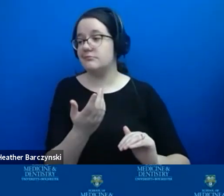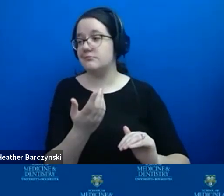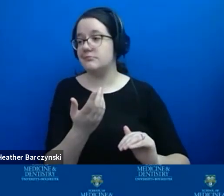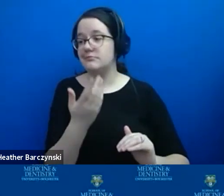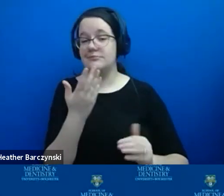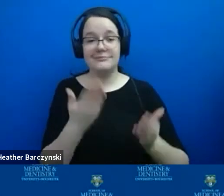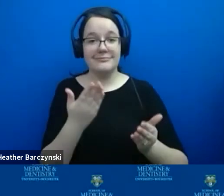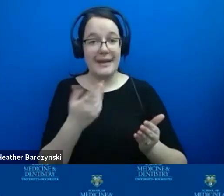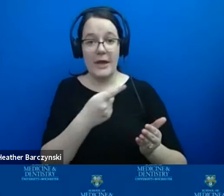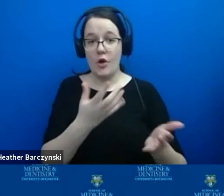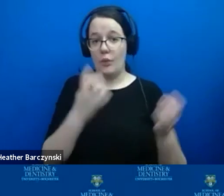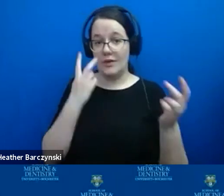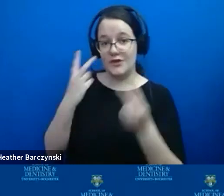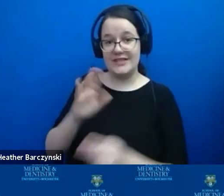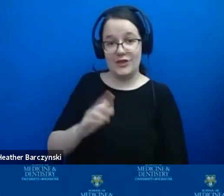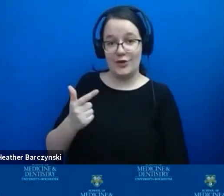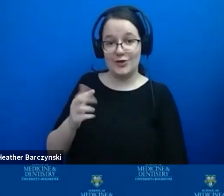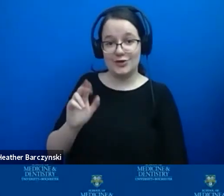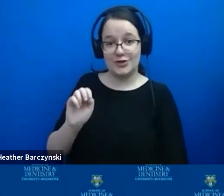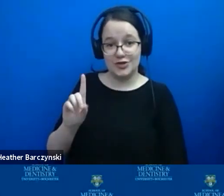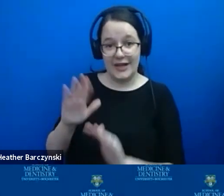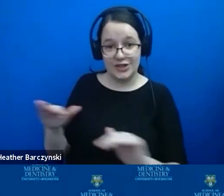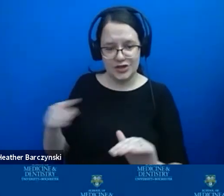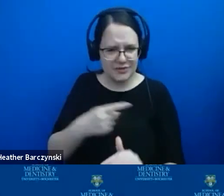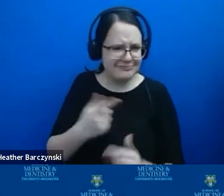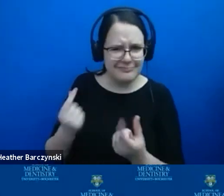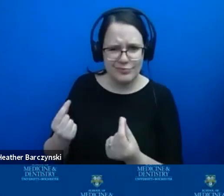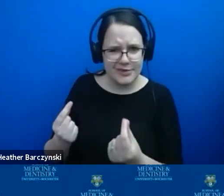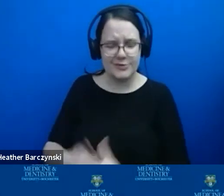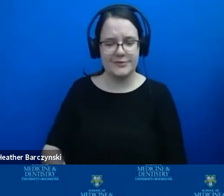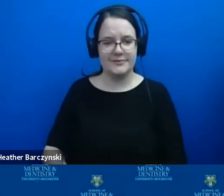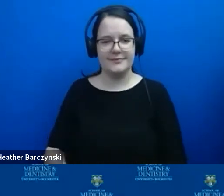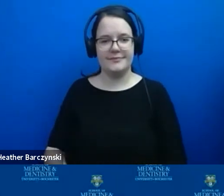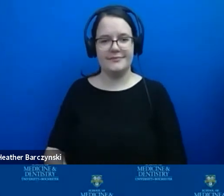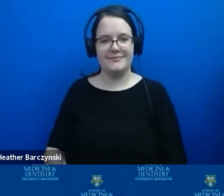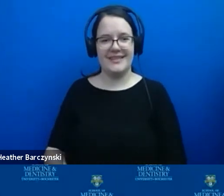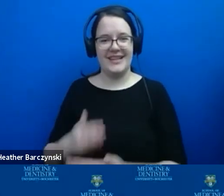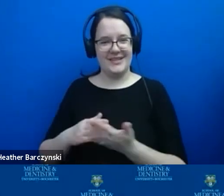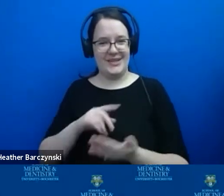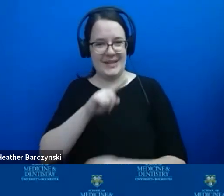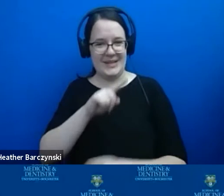grandkids what should they do so some of those i realize we don't have perfect answers to